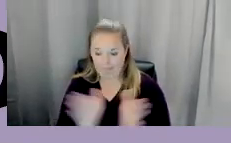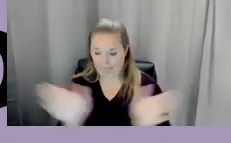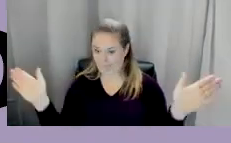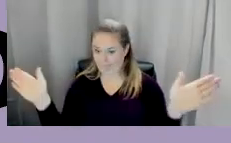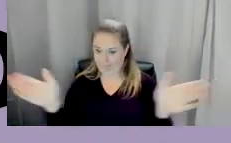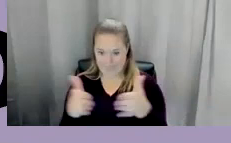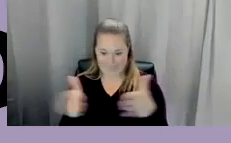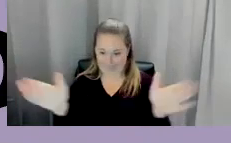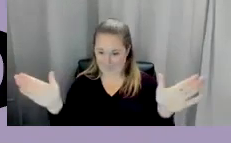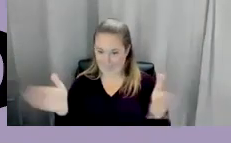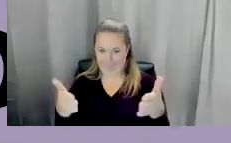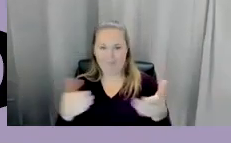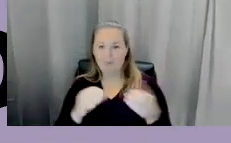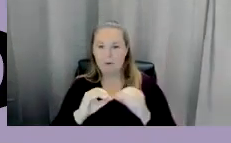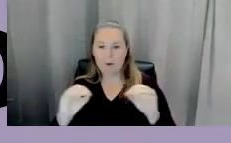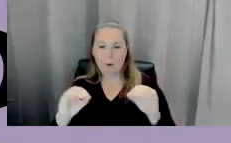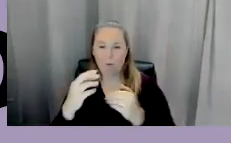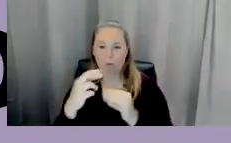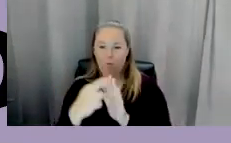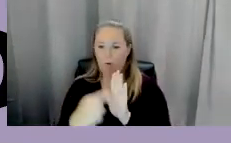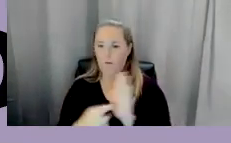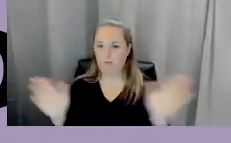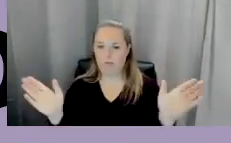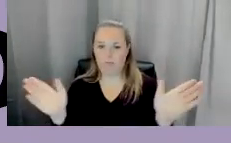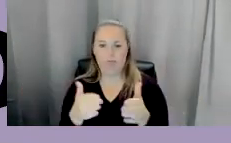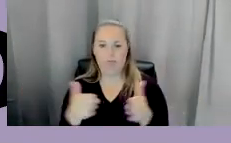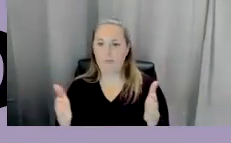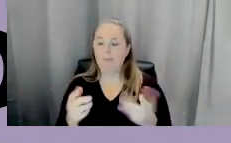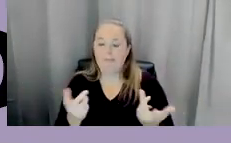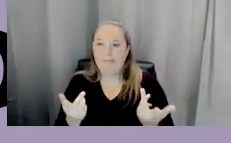ANSWER THE QUESTION. NO, WE ARE NOT LOOKING FOR ANY SORT